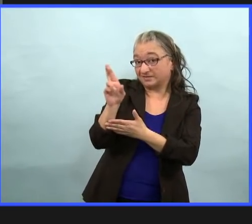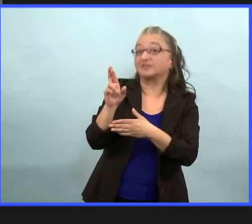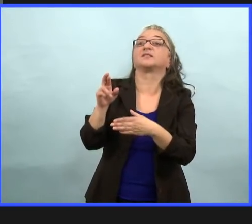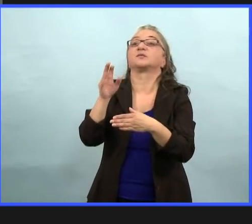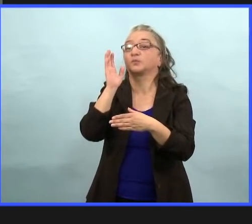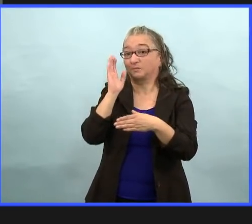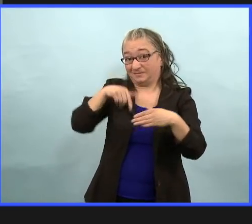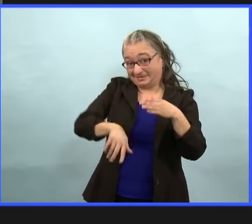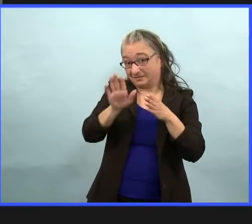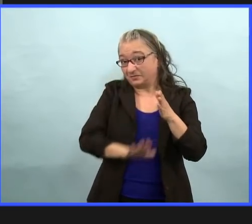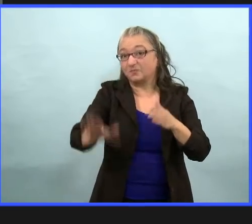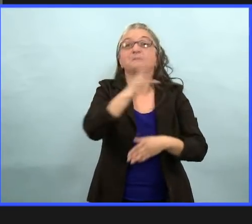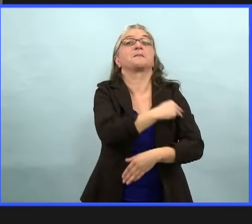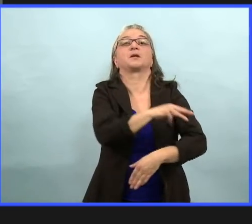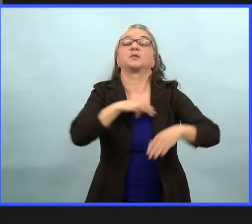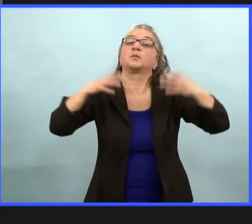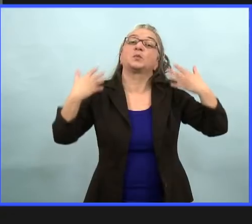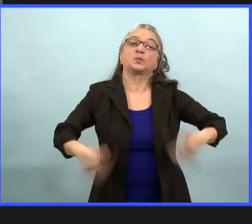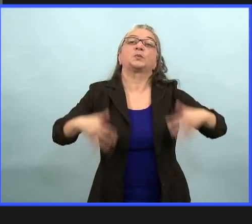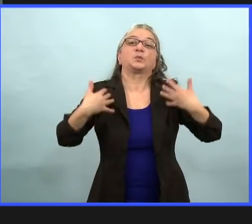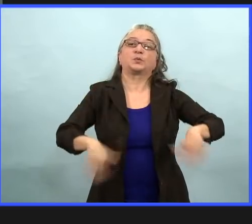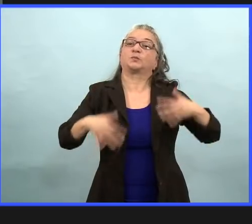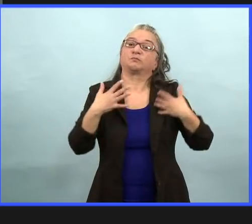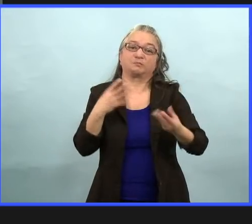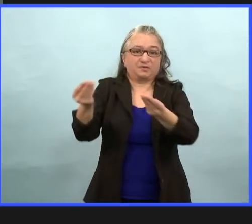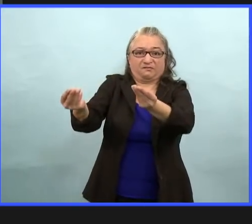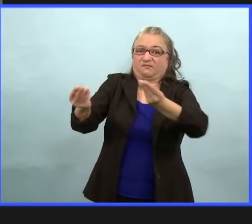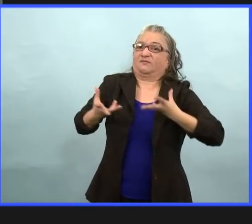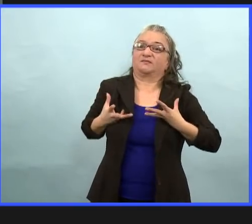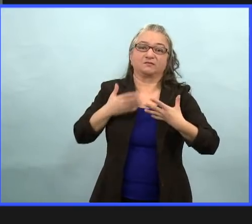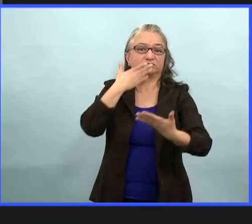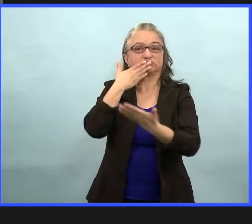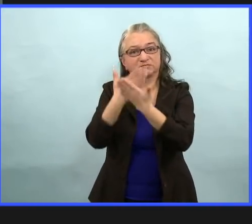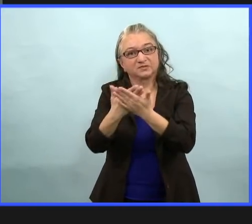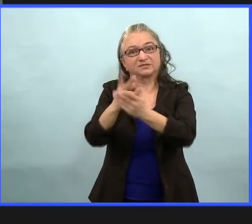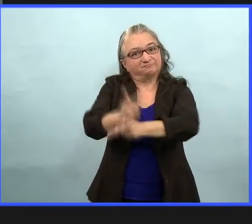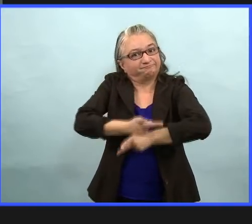that manitobans need in hospitals and in our communities i know that a significant number